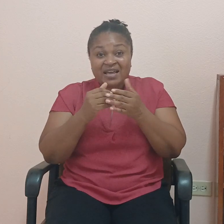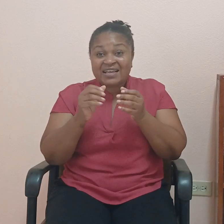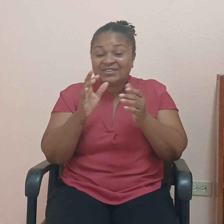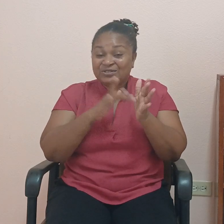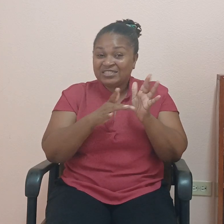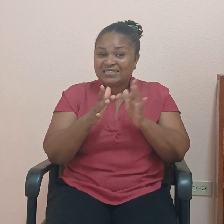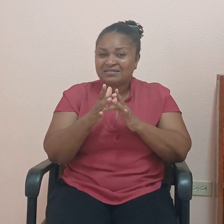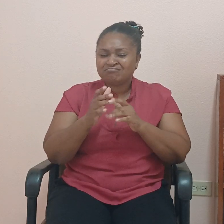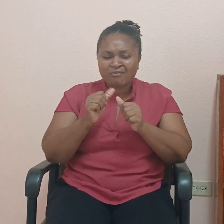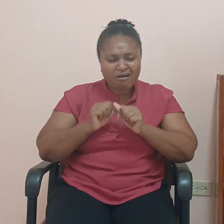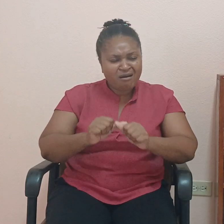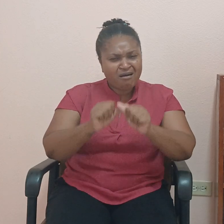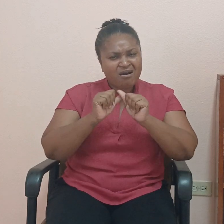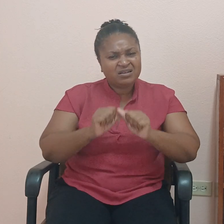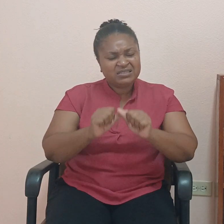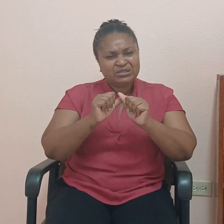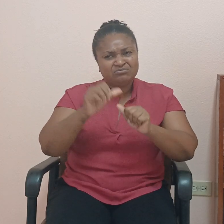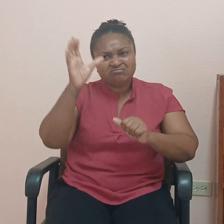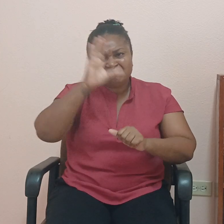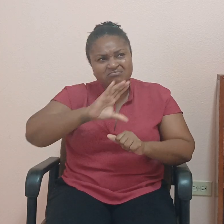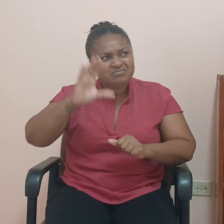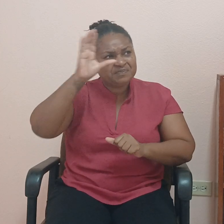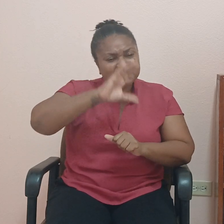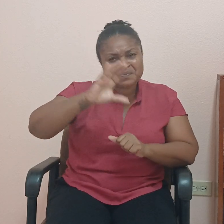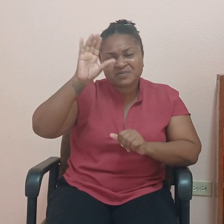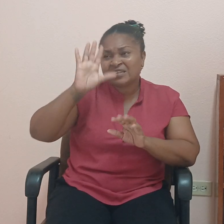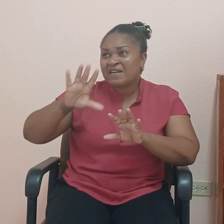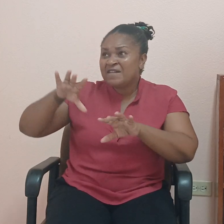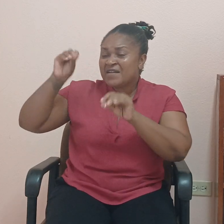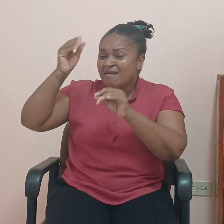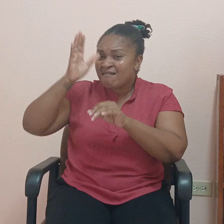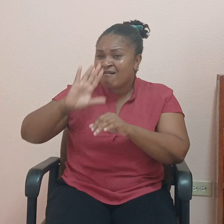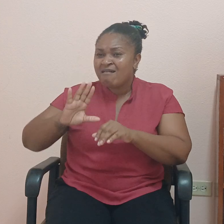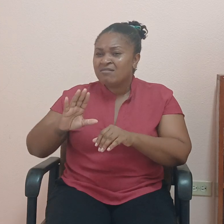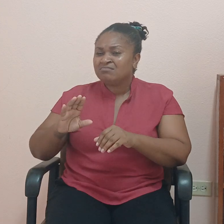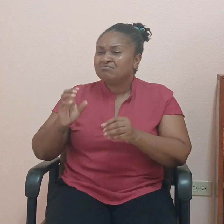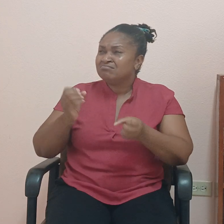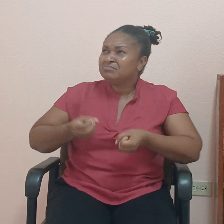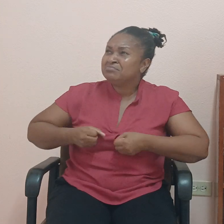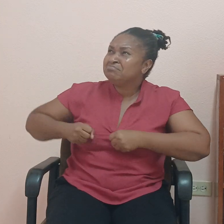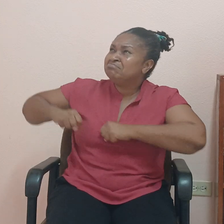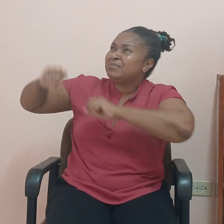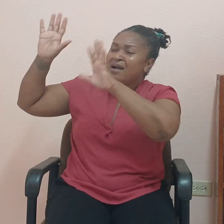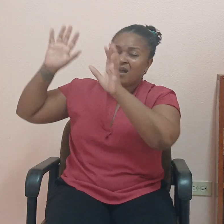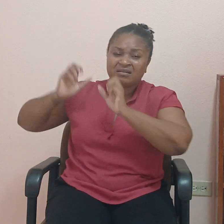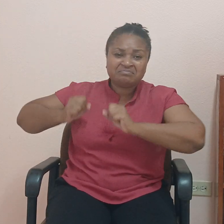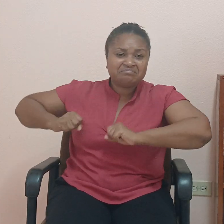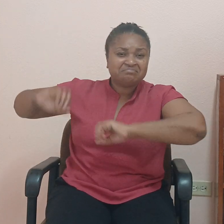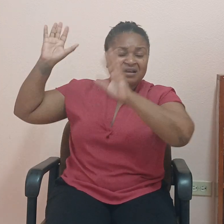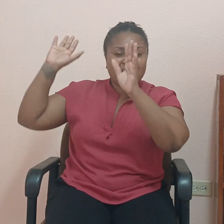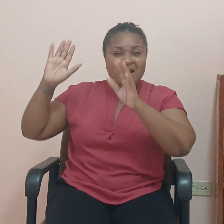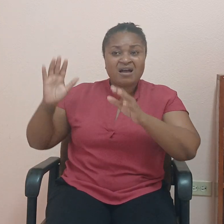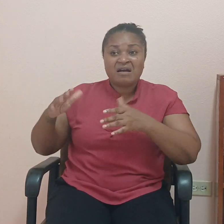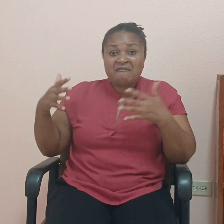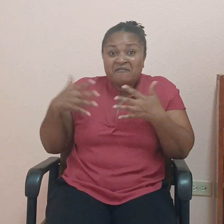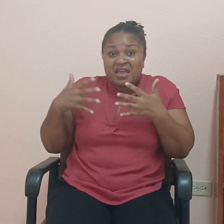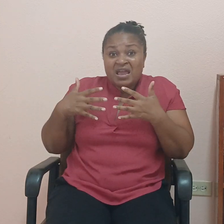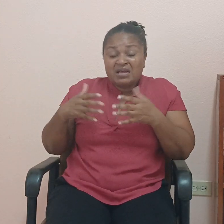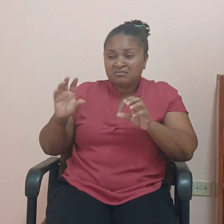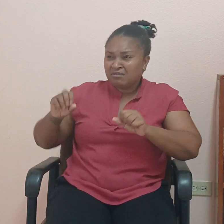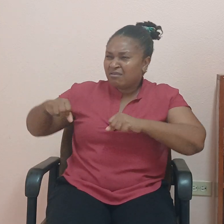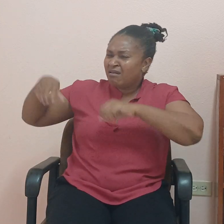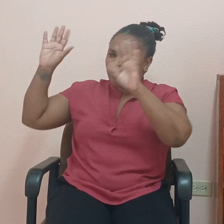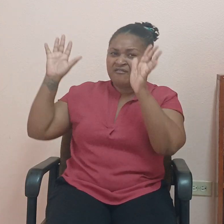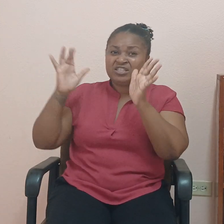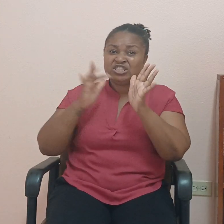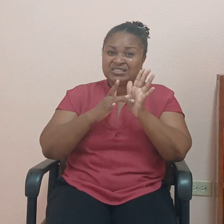KEEP SEEKING GOD. KEEP CASTING OUR CARES UPON JESUS